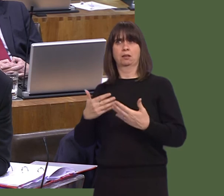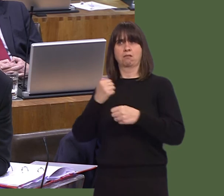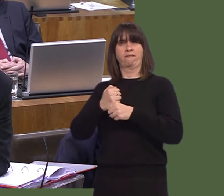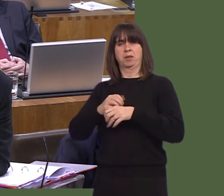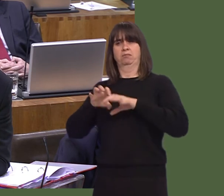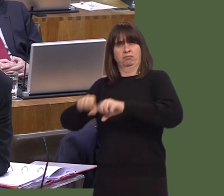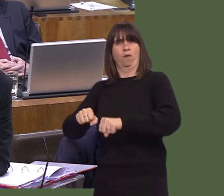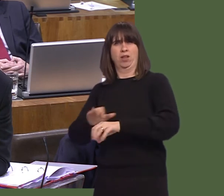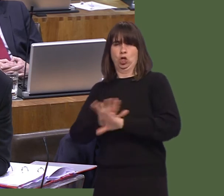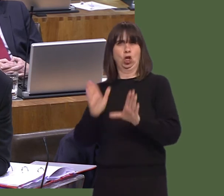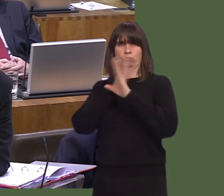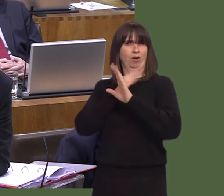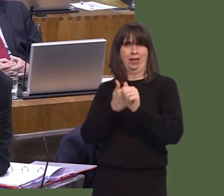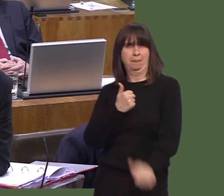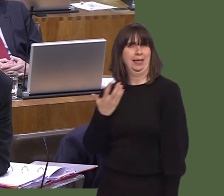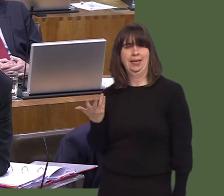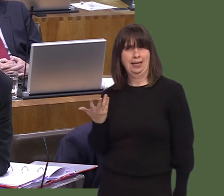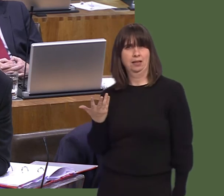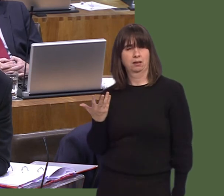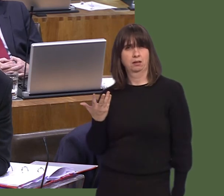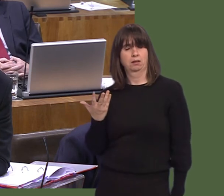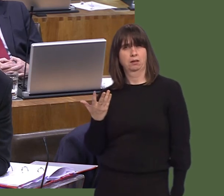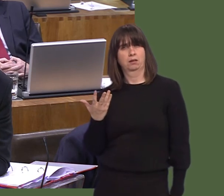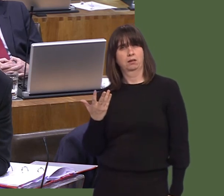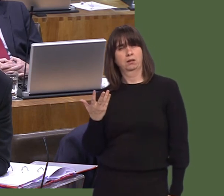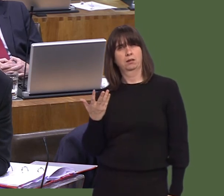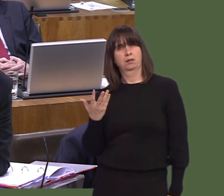the agenda, I noted that the Deloitte report said that the financial and strategic